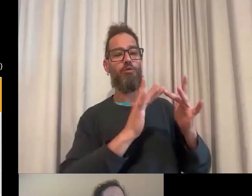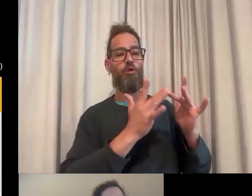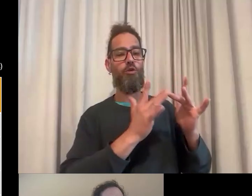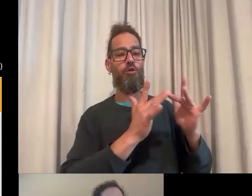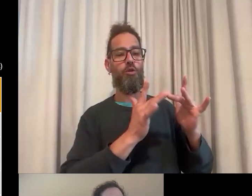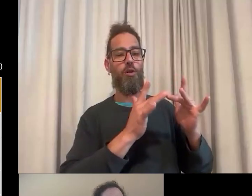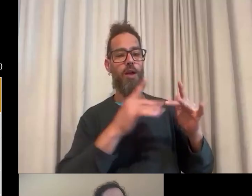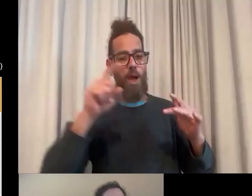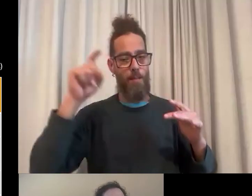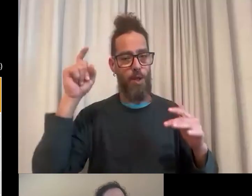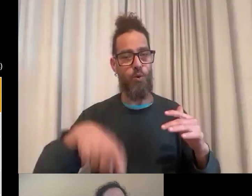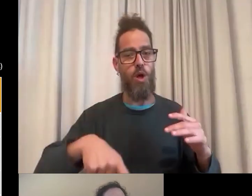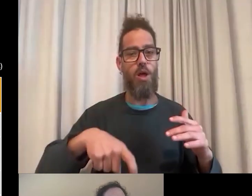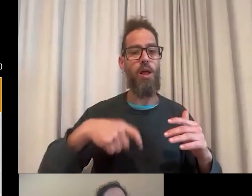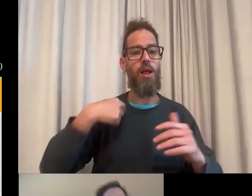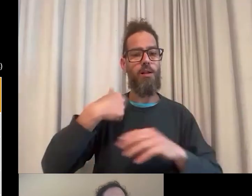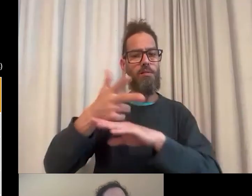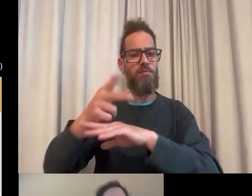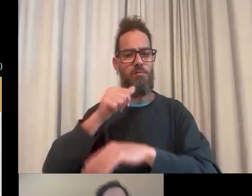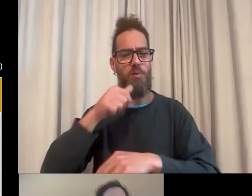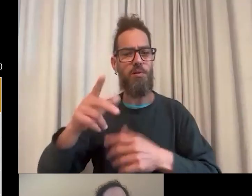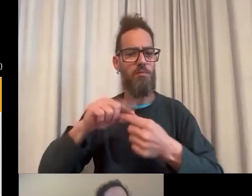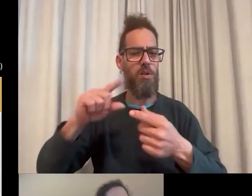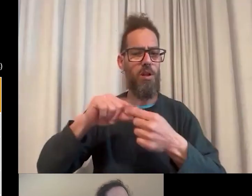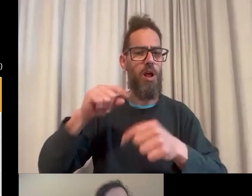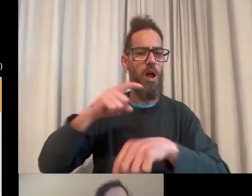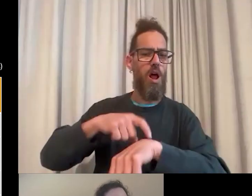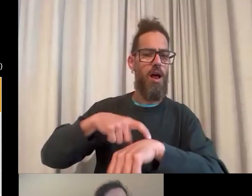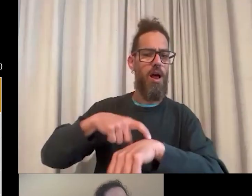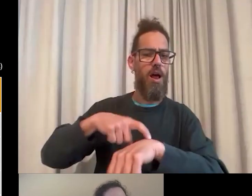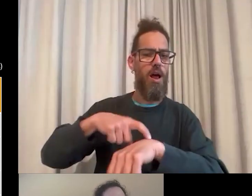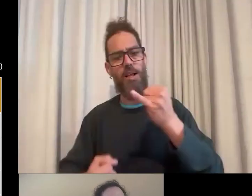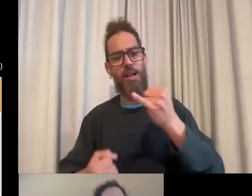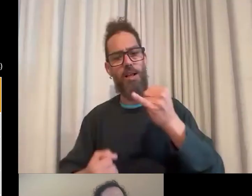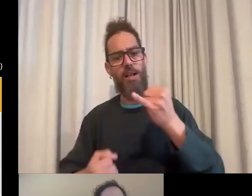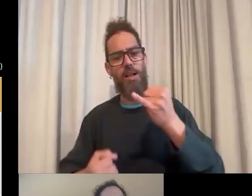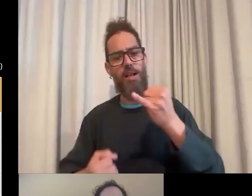that need to be made accessible are digital documents. And I'm going to unpack the details of each of these things